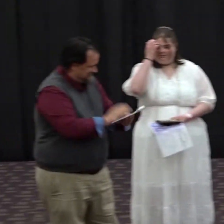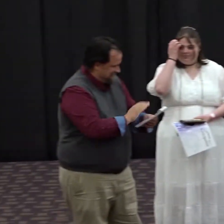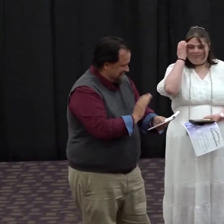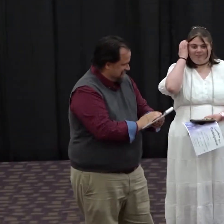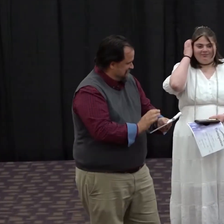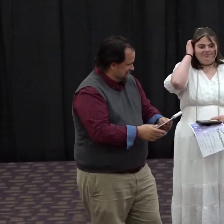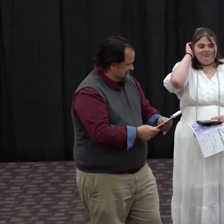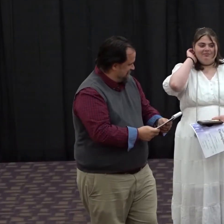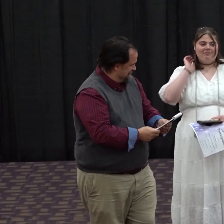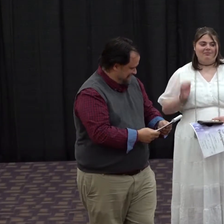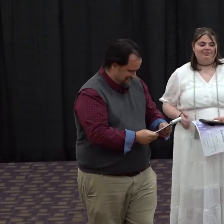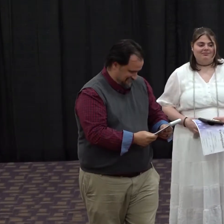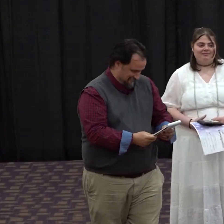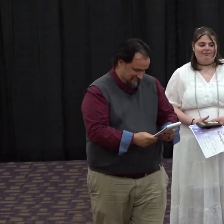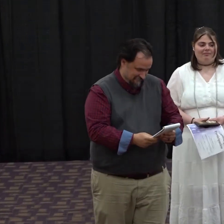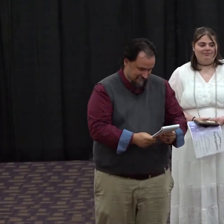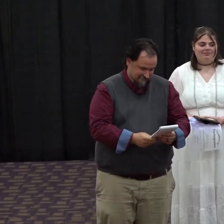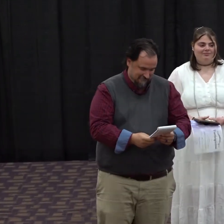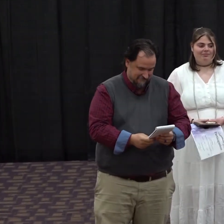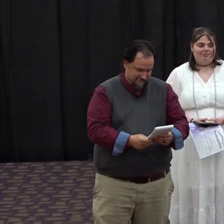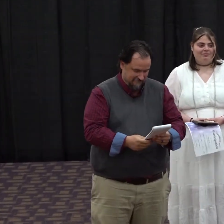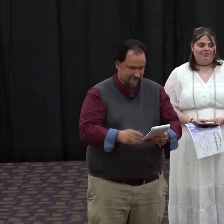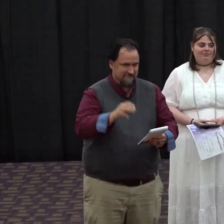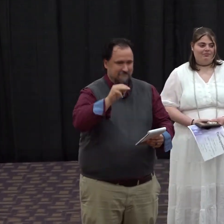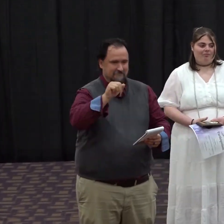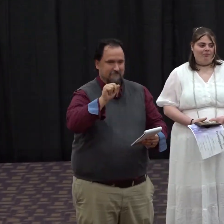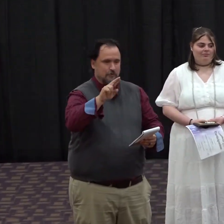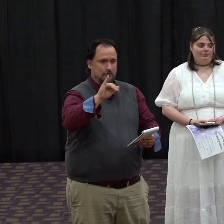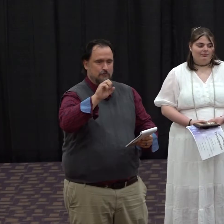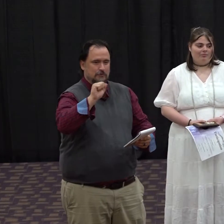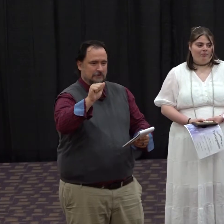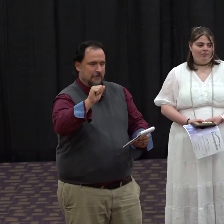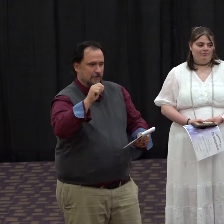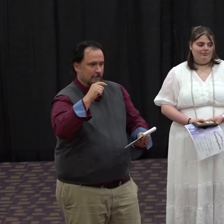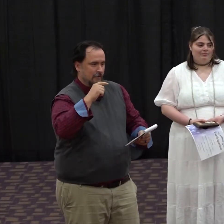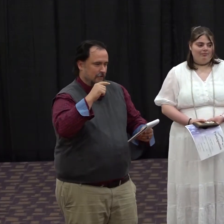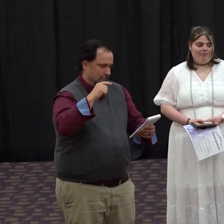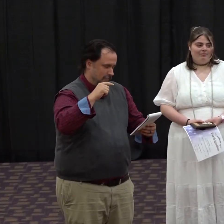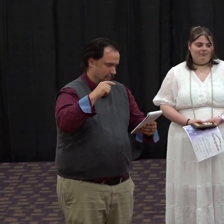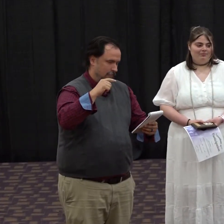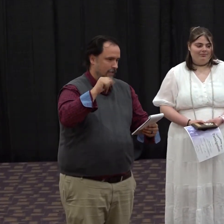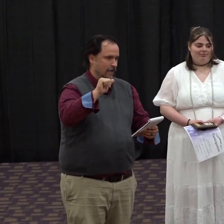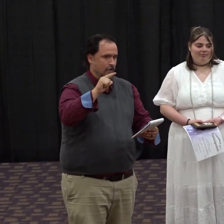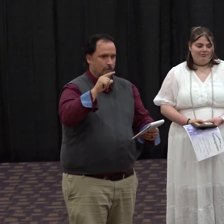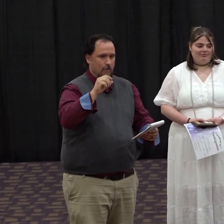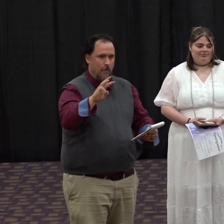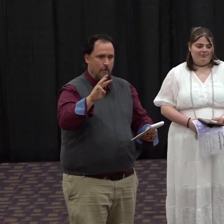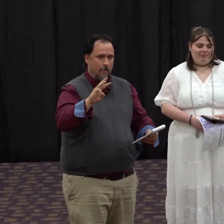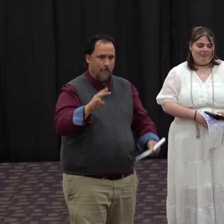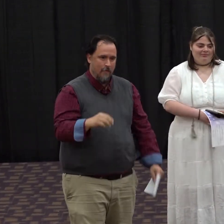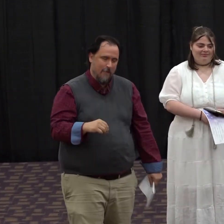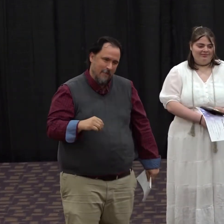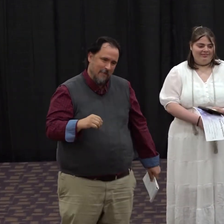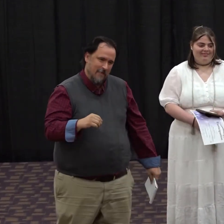Congratulations. You also received your cord. Marissa LaGow.